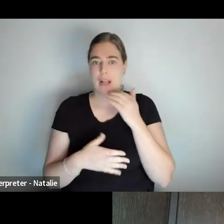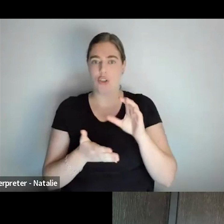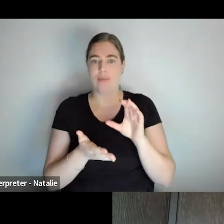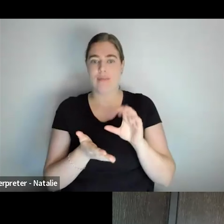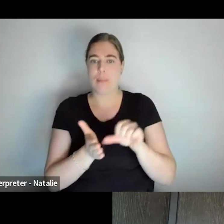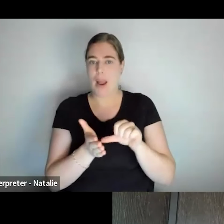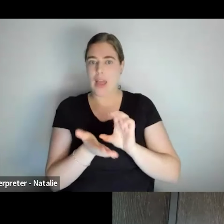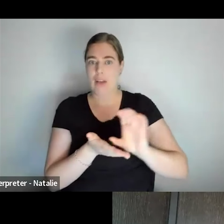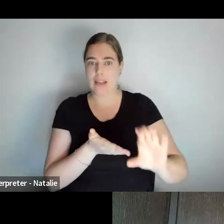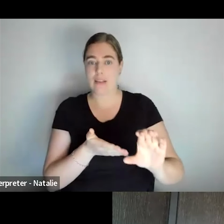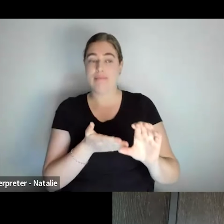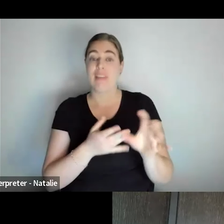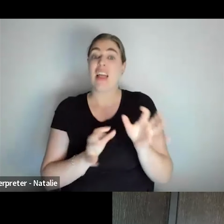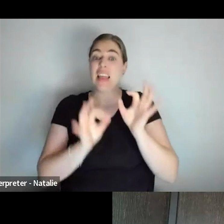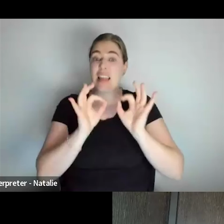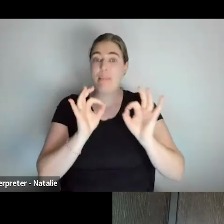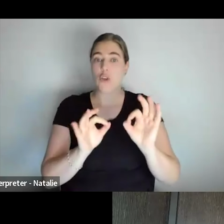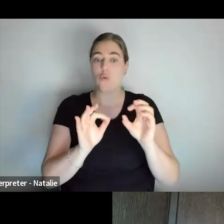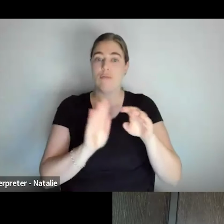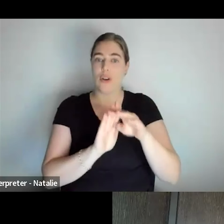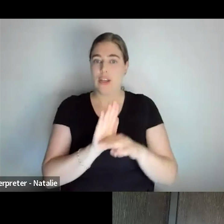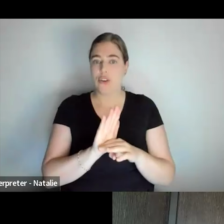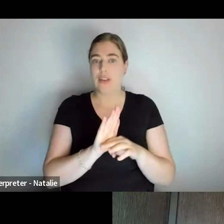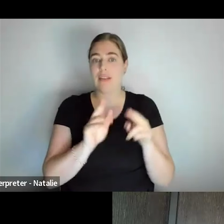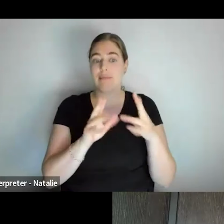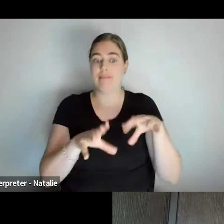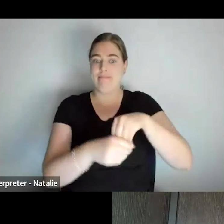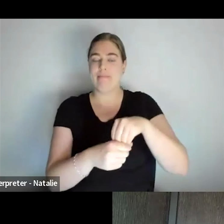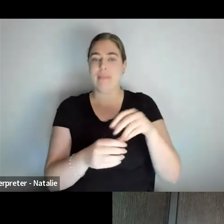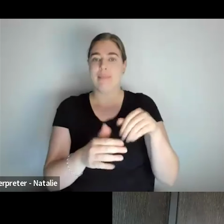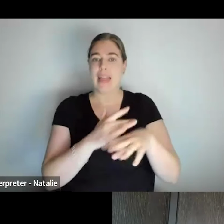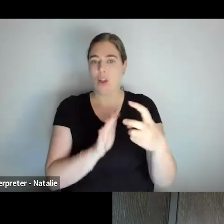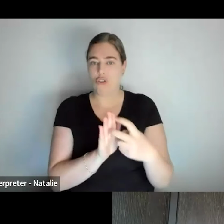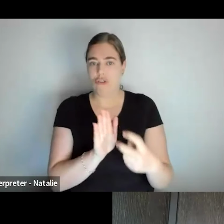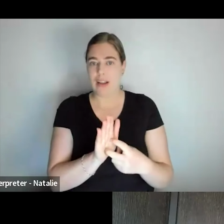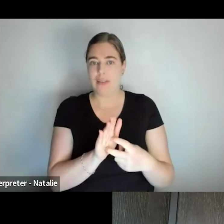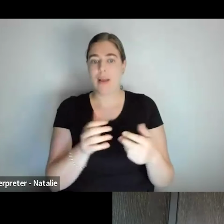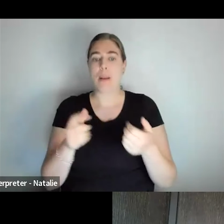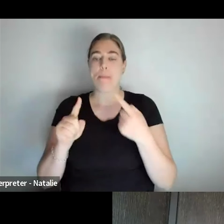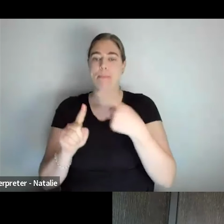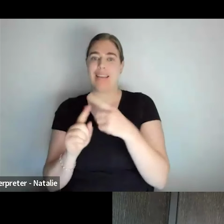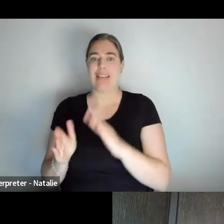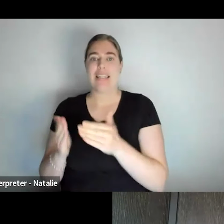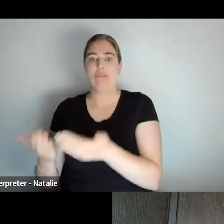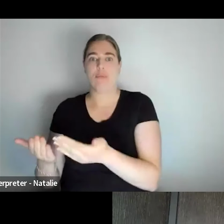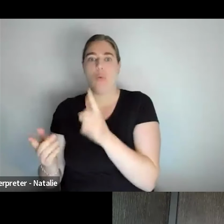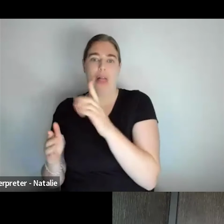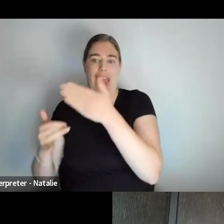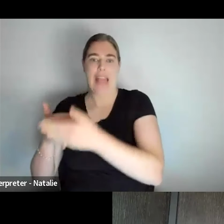the special conditions included in the contract, and the deliverables themselves. Whether those are